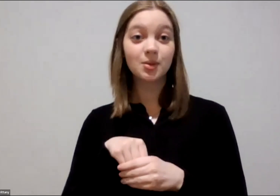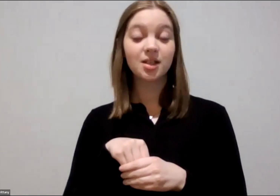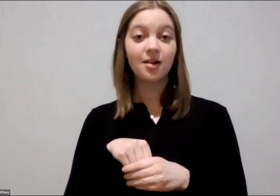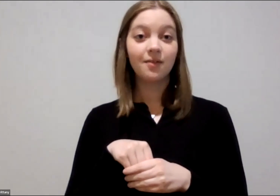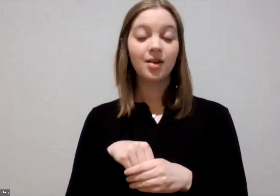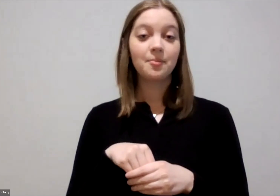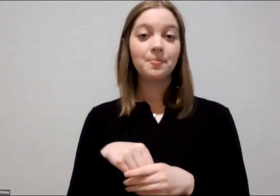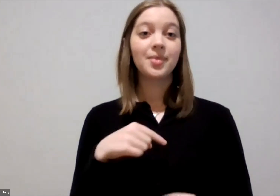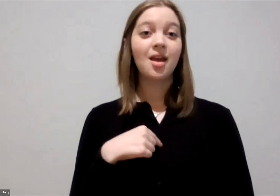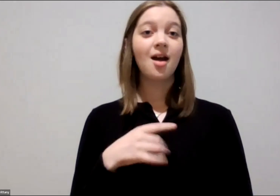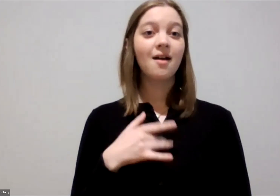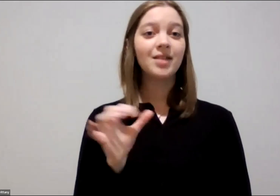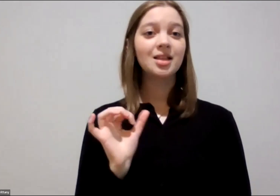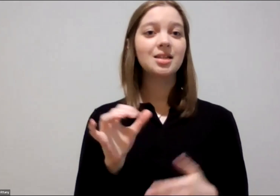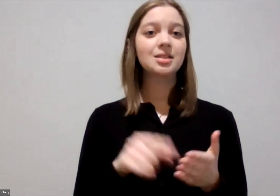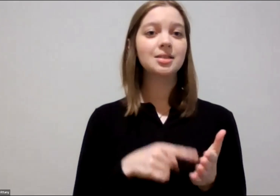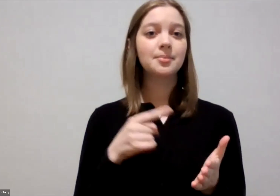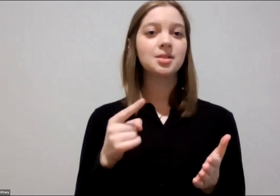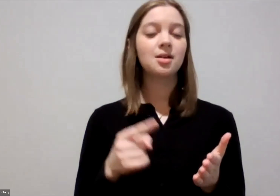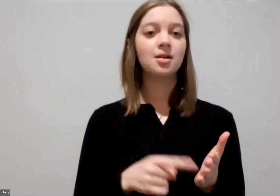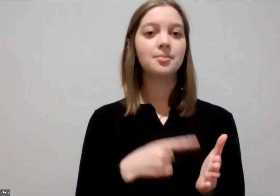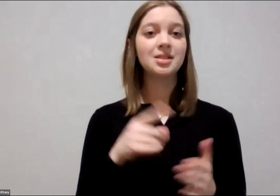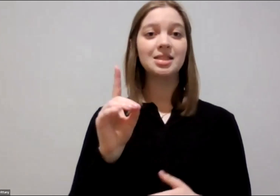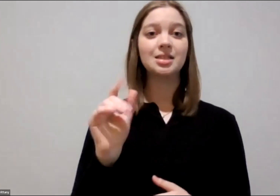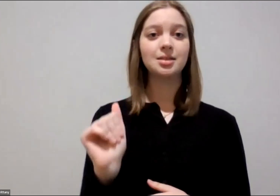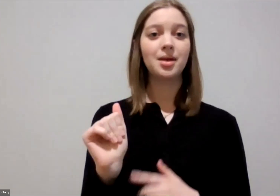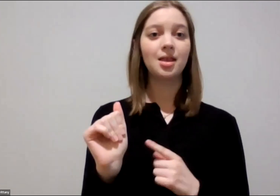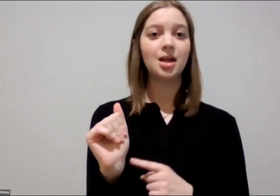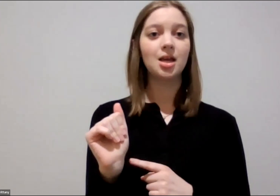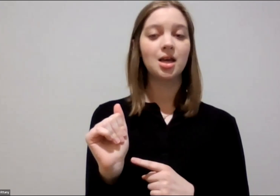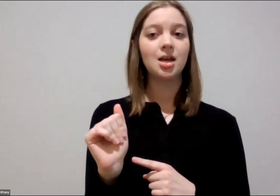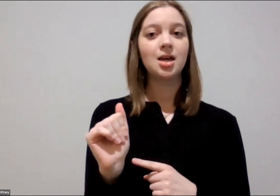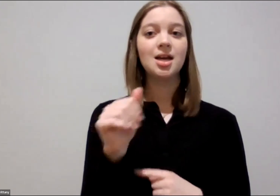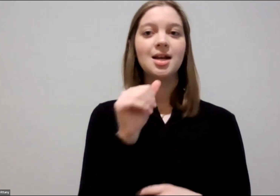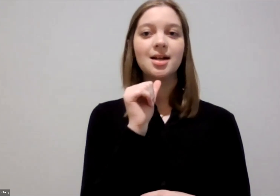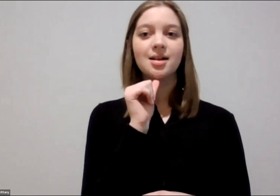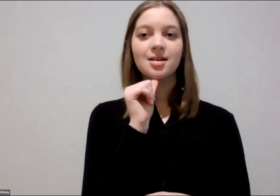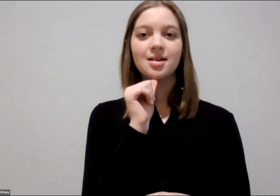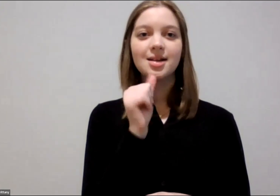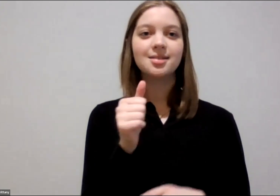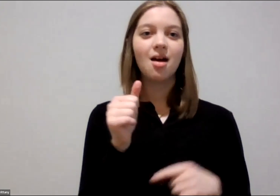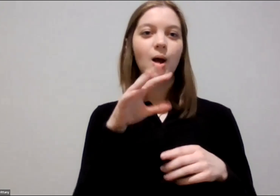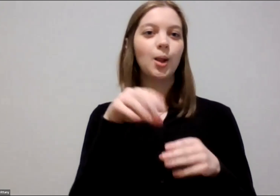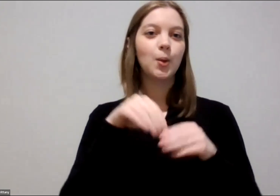I feel like sometimes disability is not put under that umbrella.